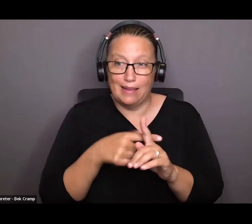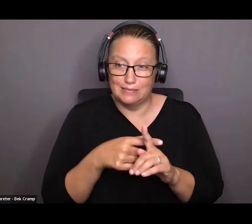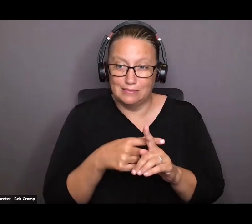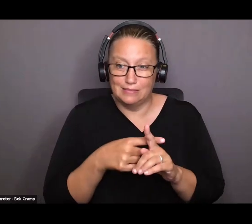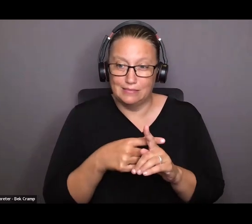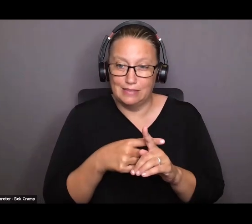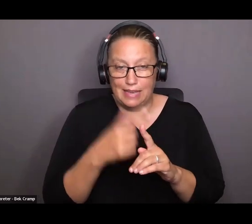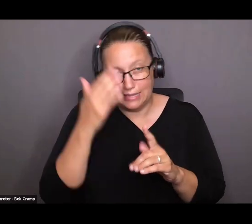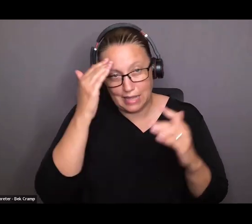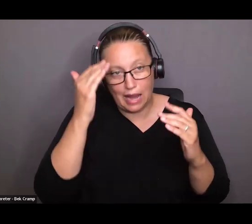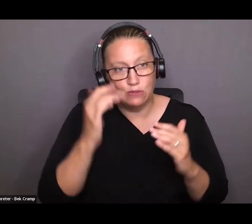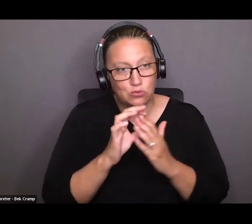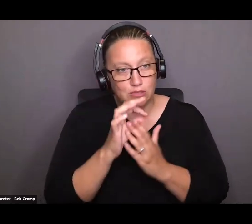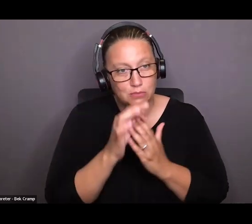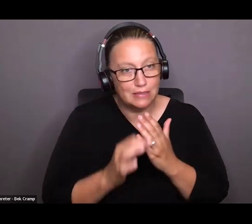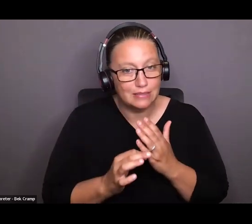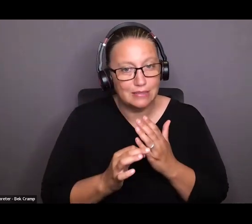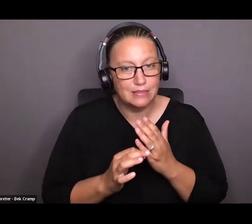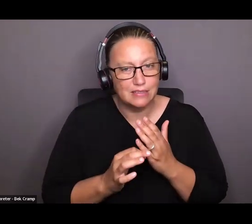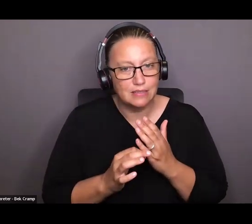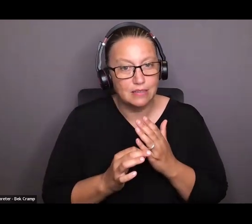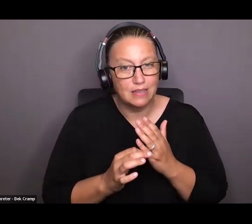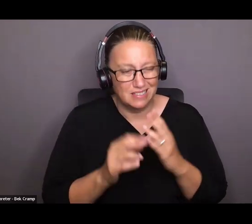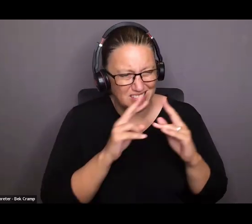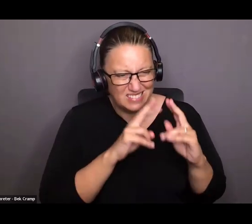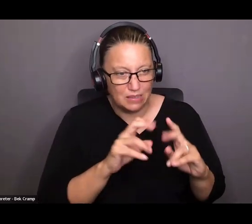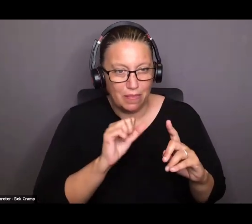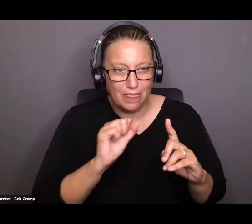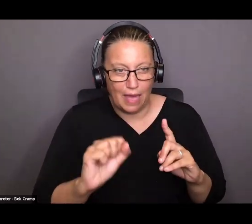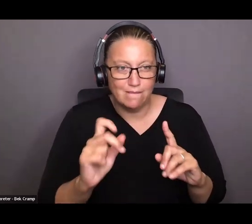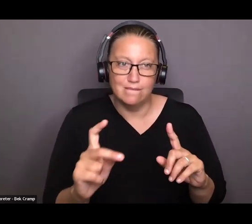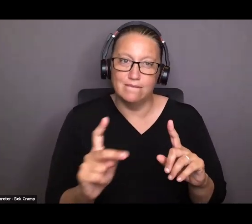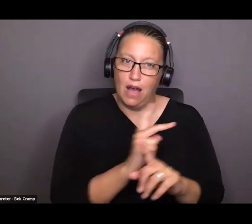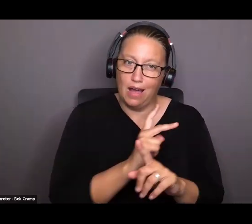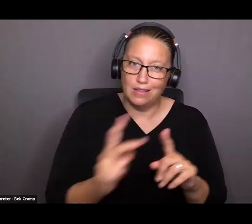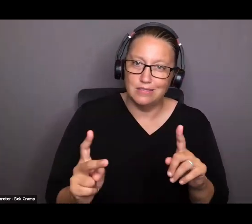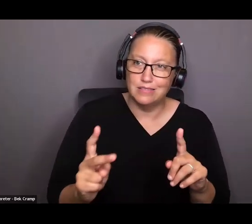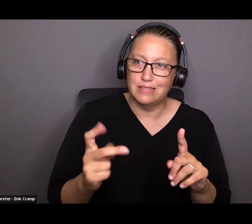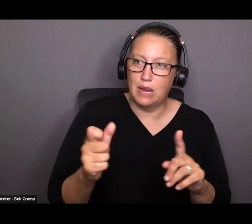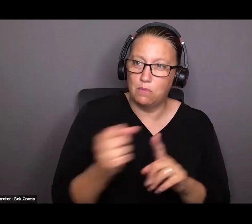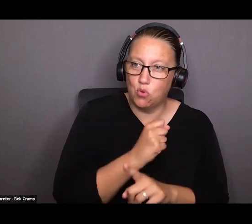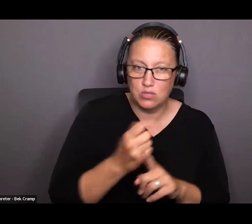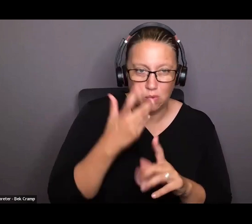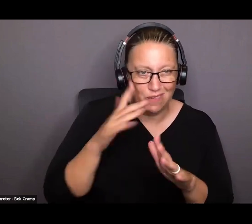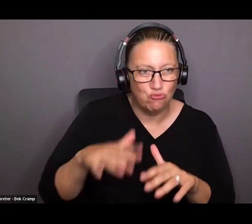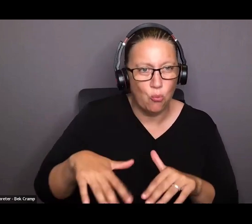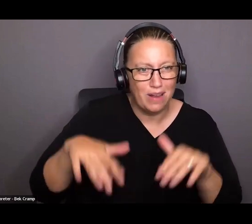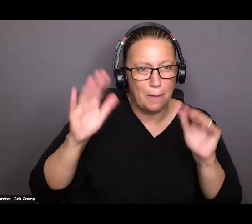they experience violence and abuse while they're growing up. So by the time they're a young adult,